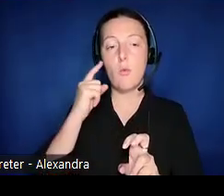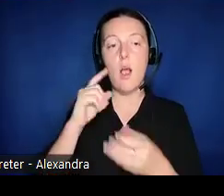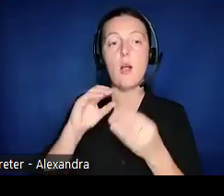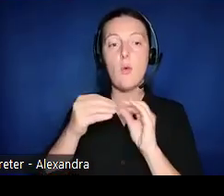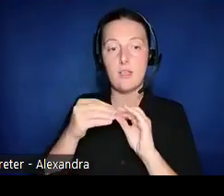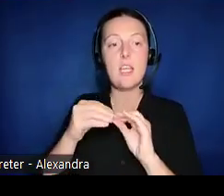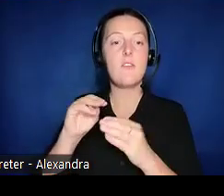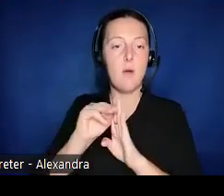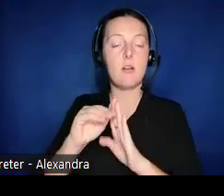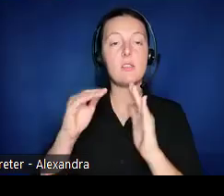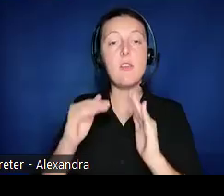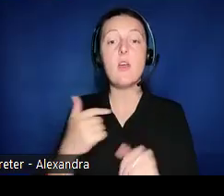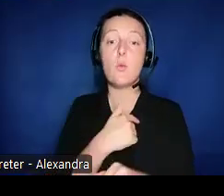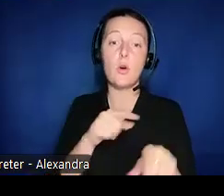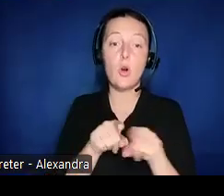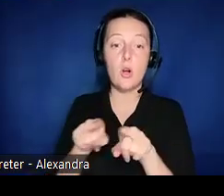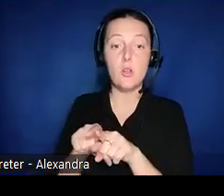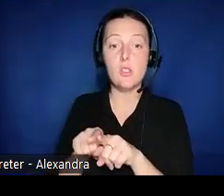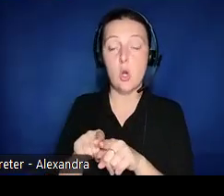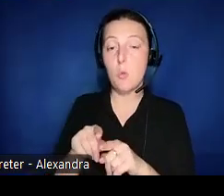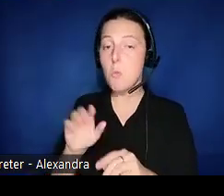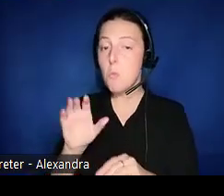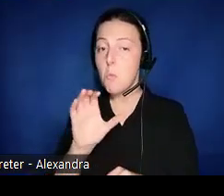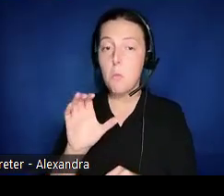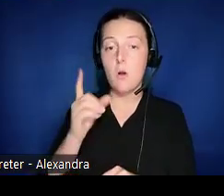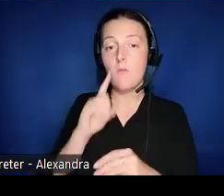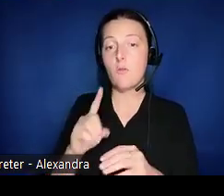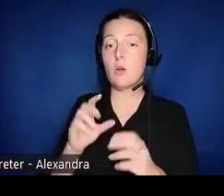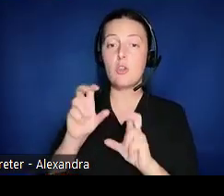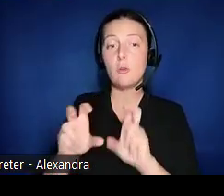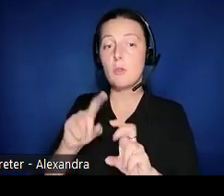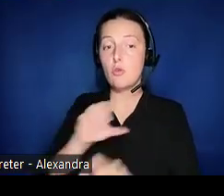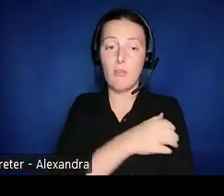start contributing to the clinical mission of the department using our research skills. So,